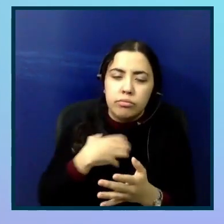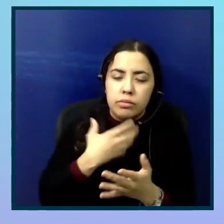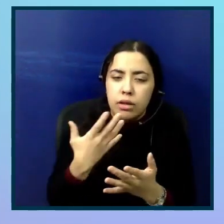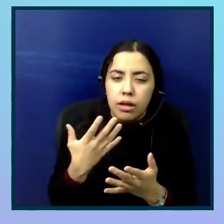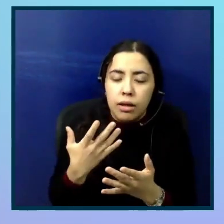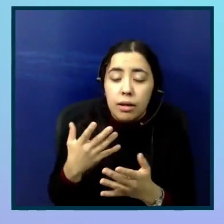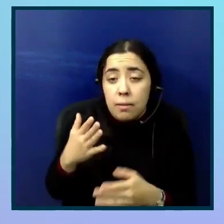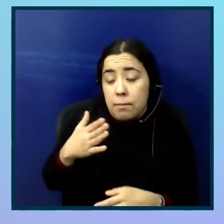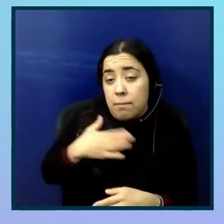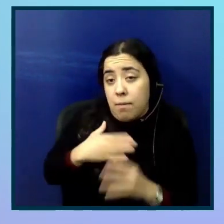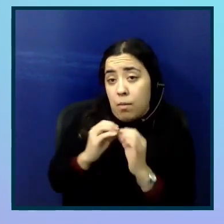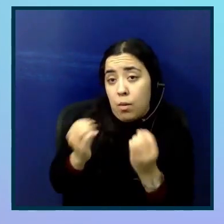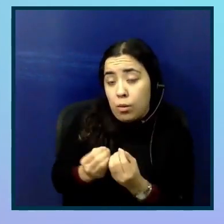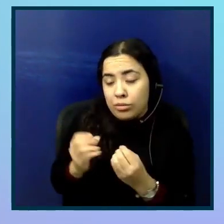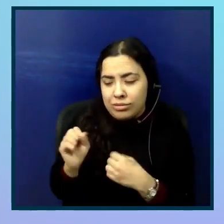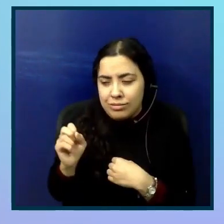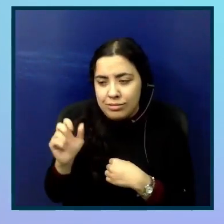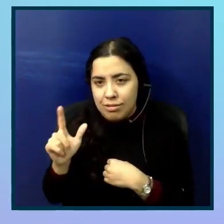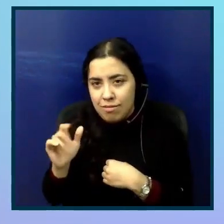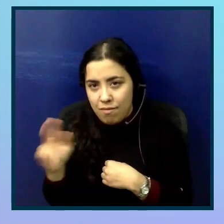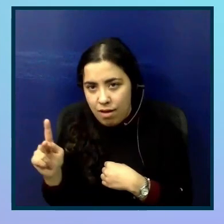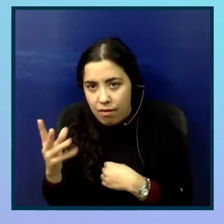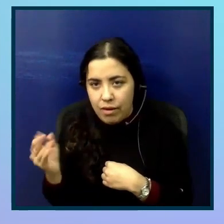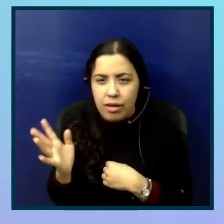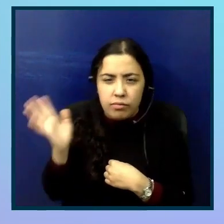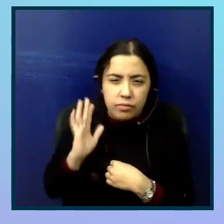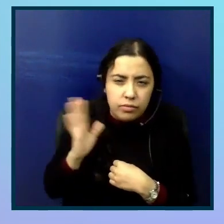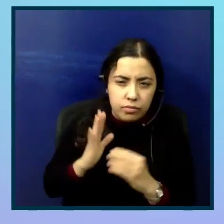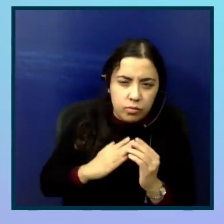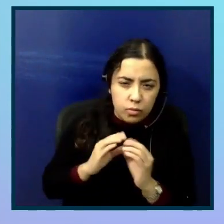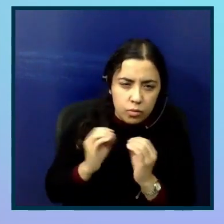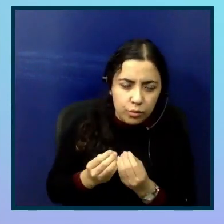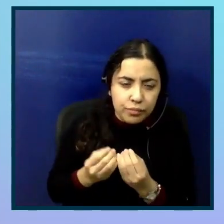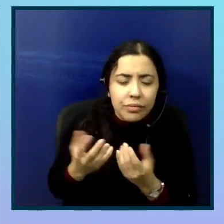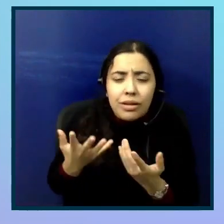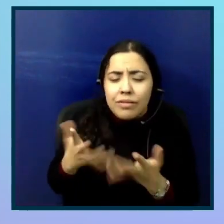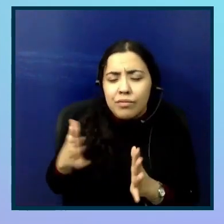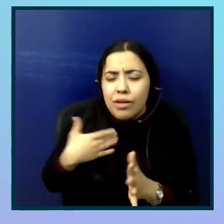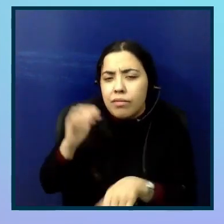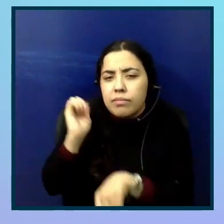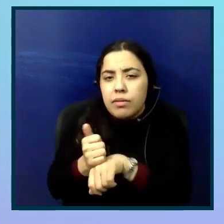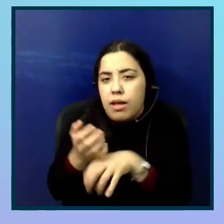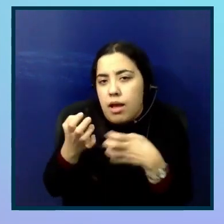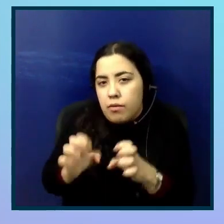that I work previously, there were already efforts around making sure accessibility was a thing.